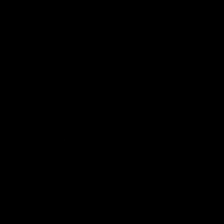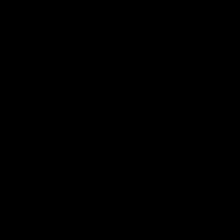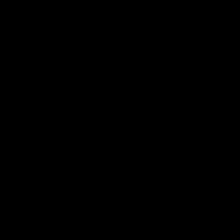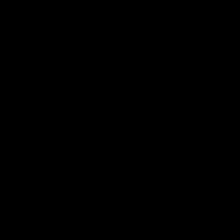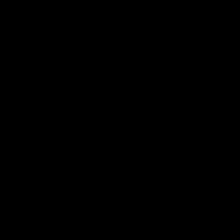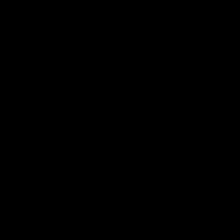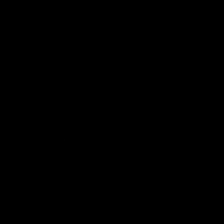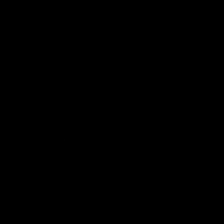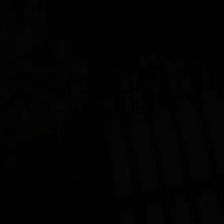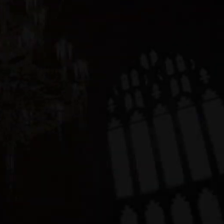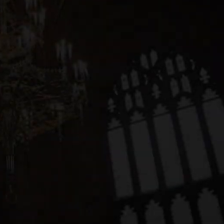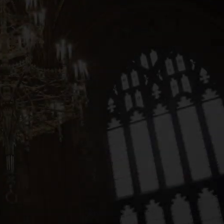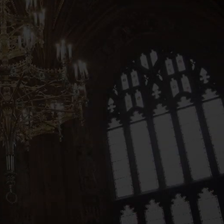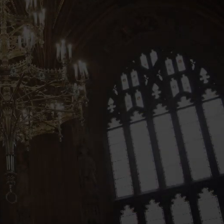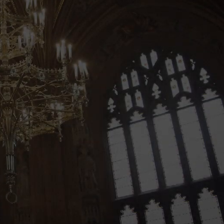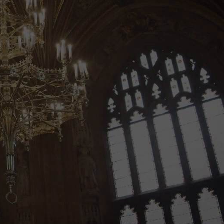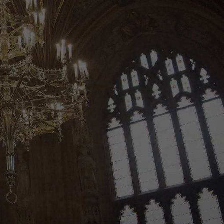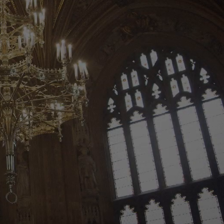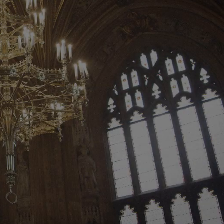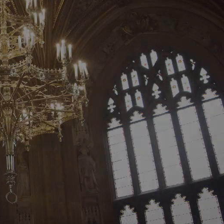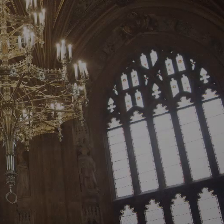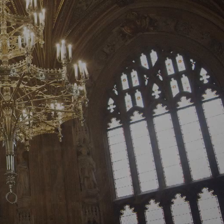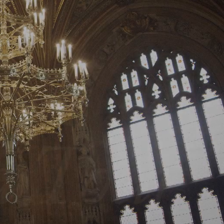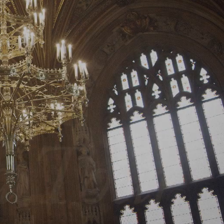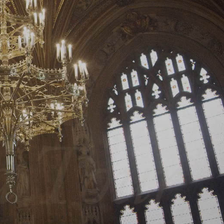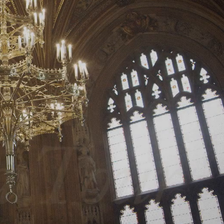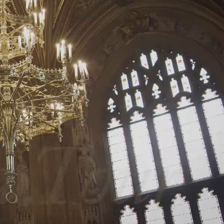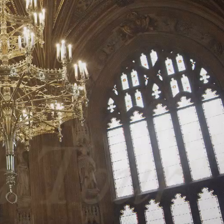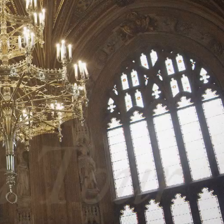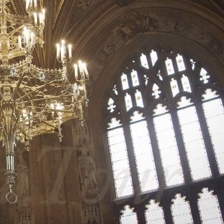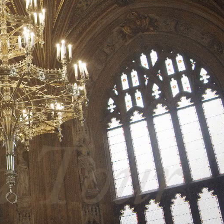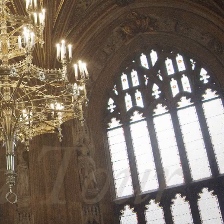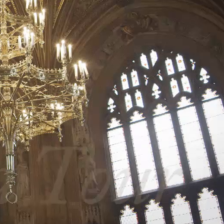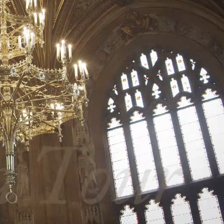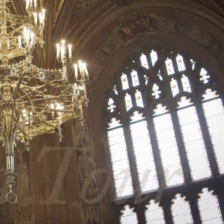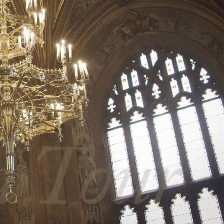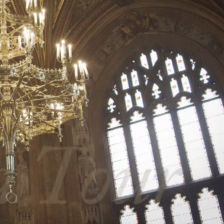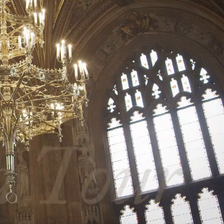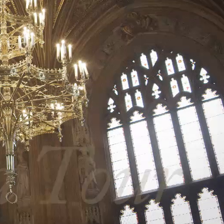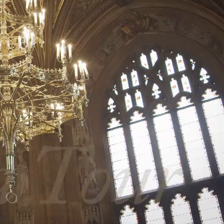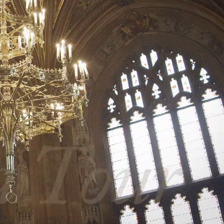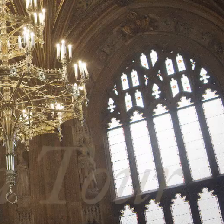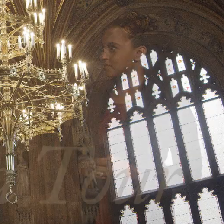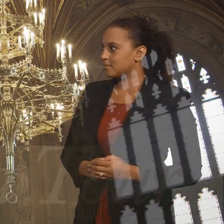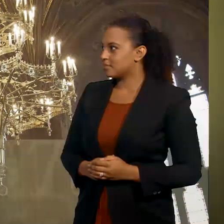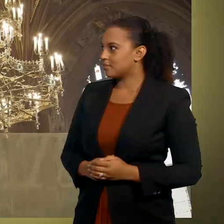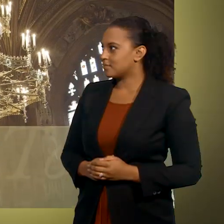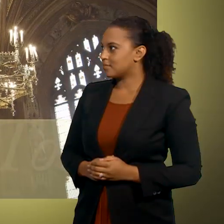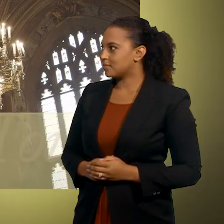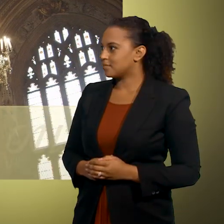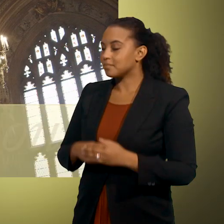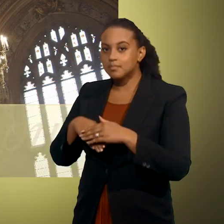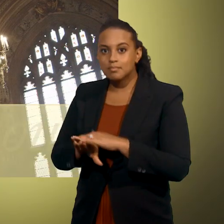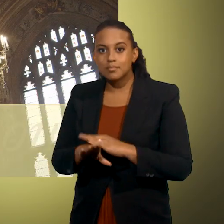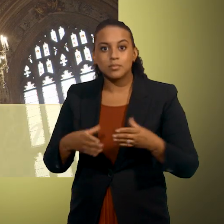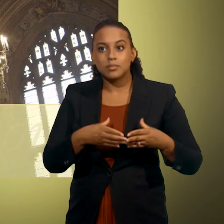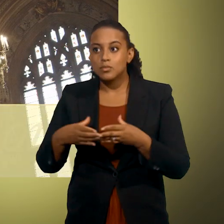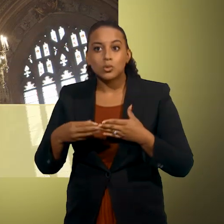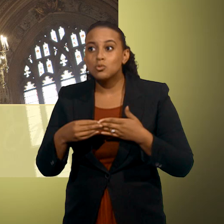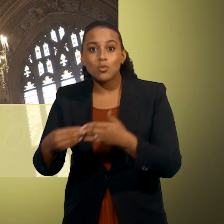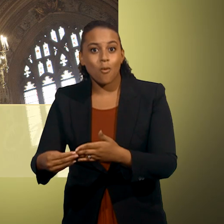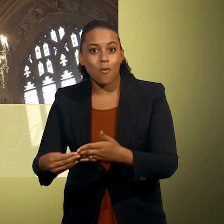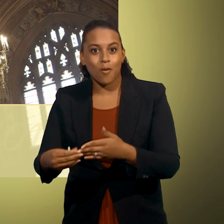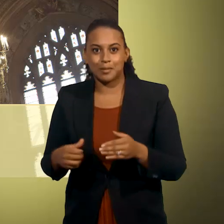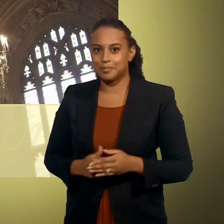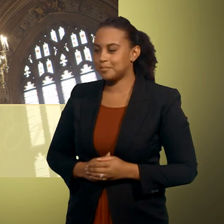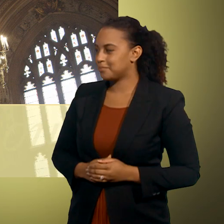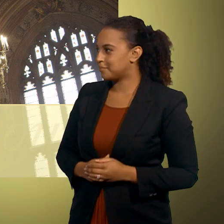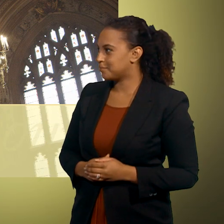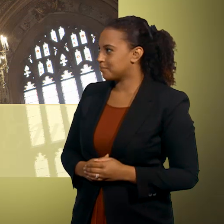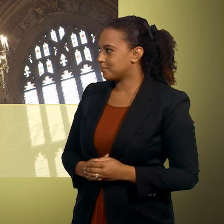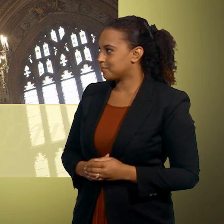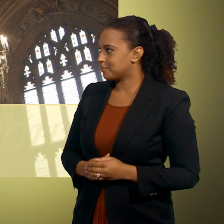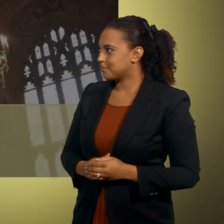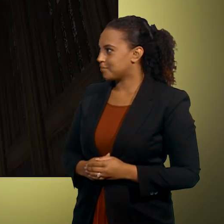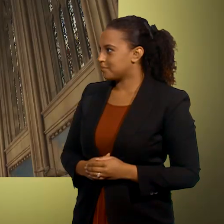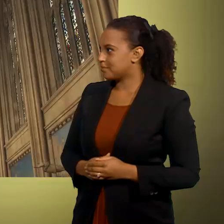Taking A Tour